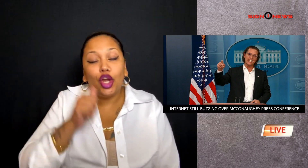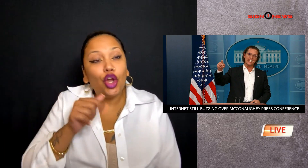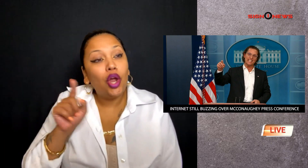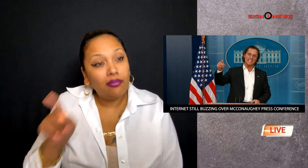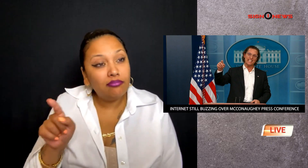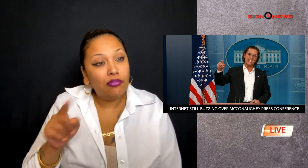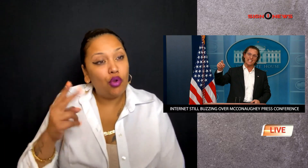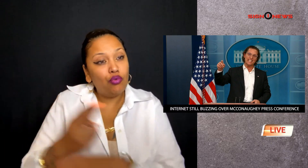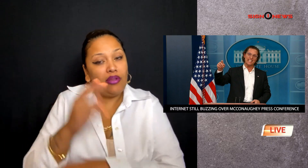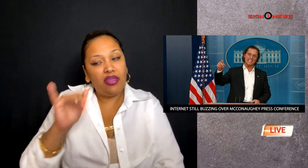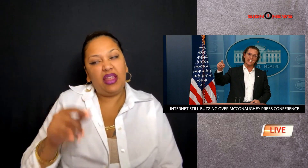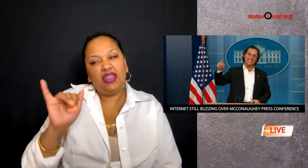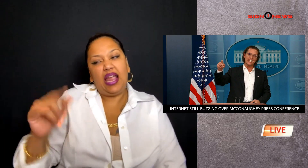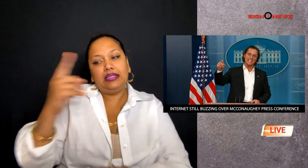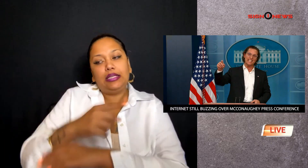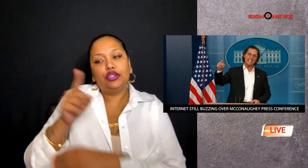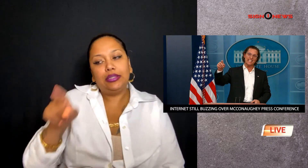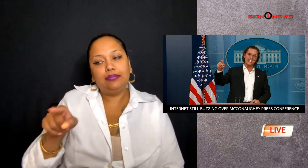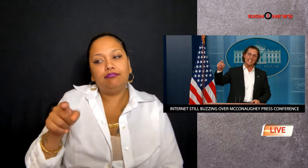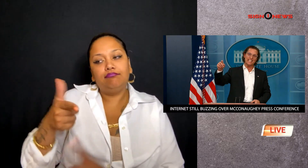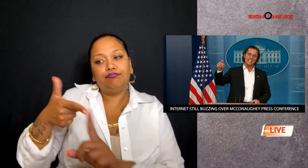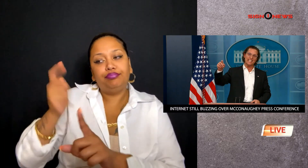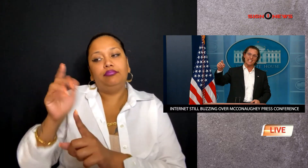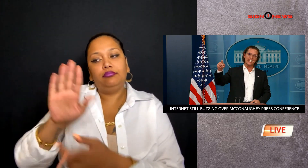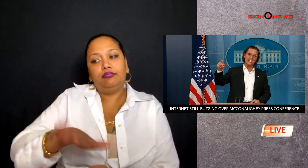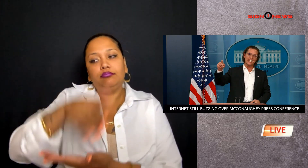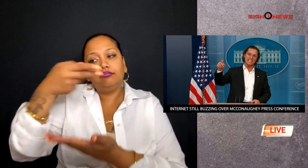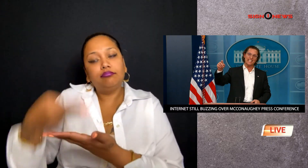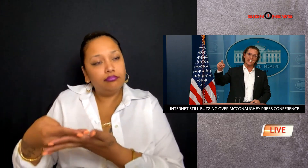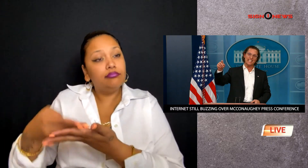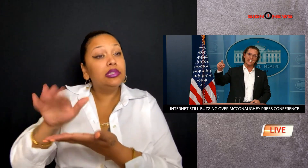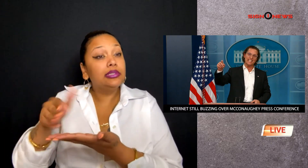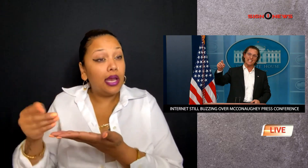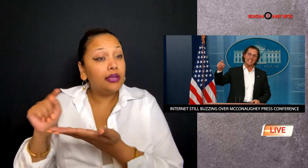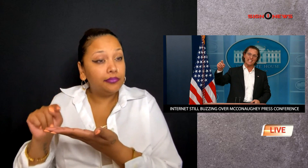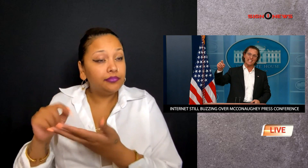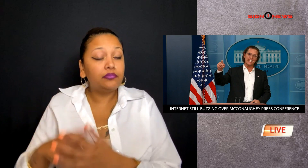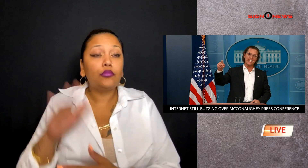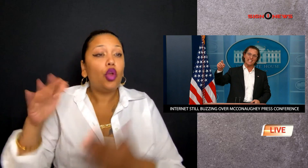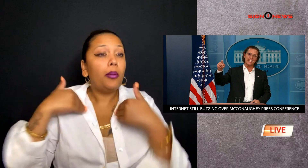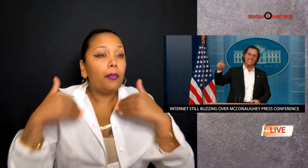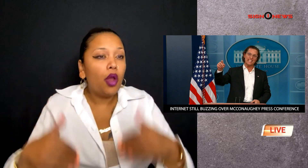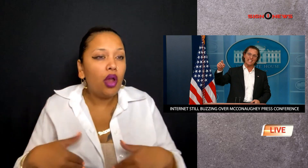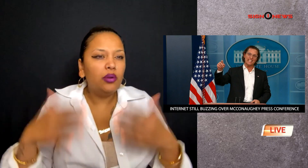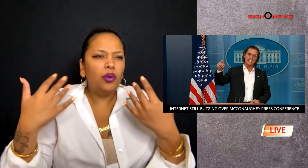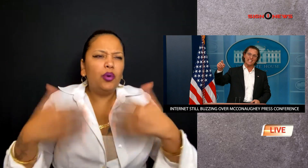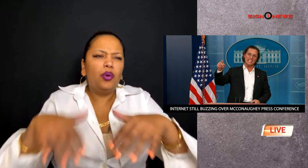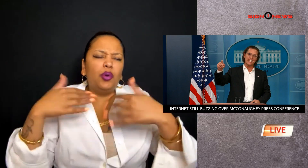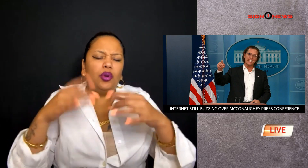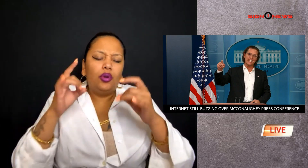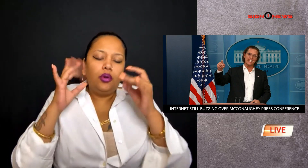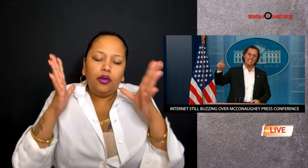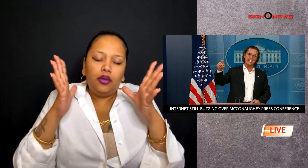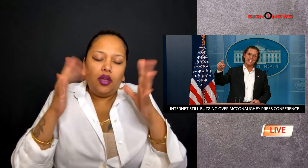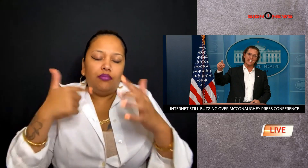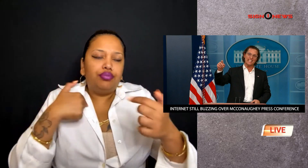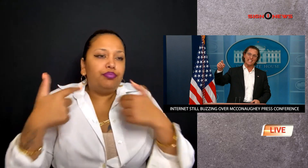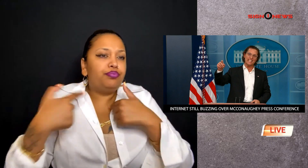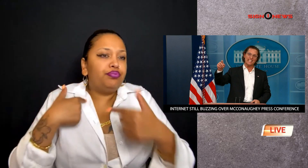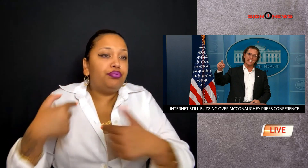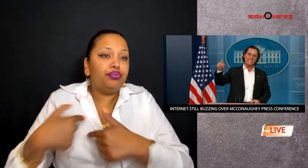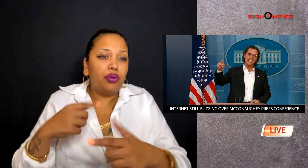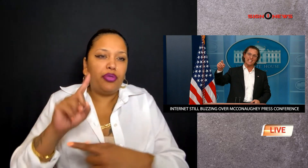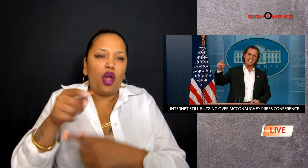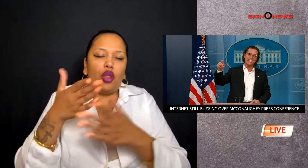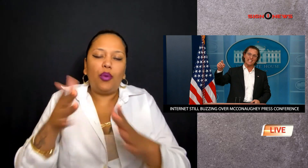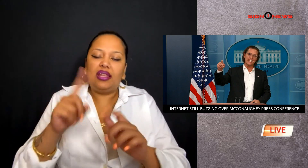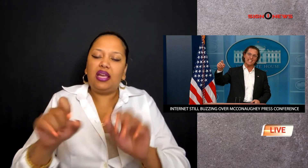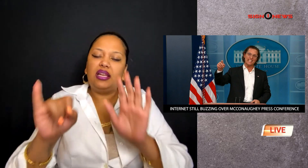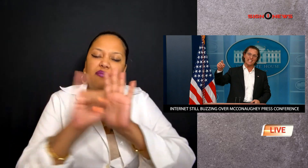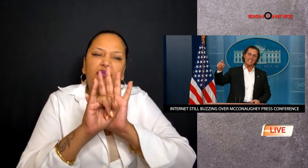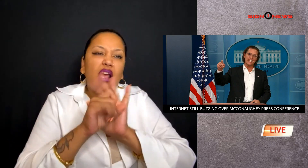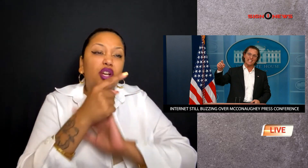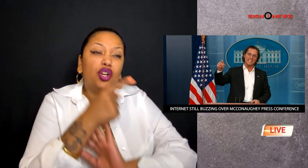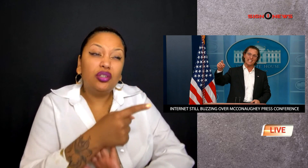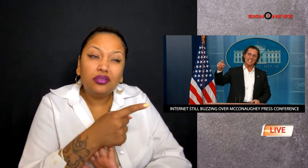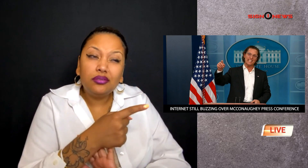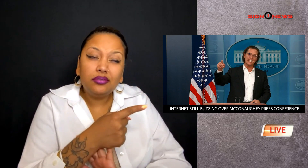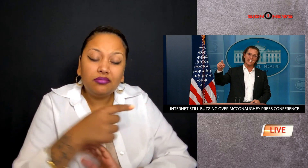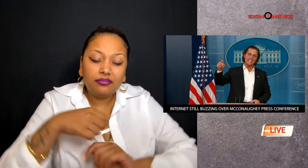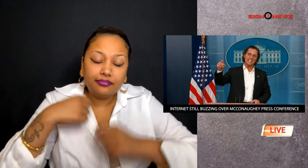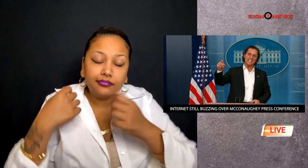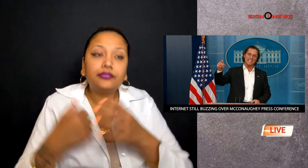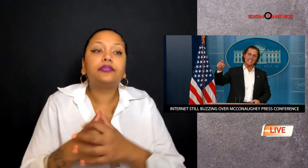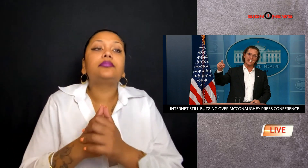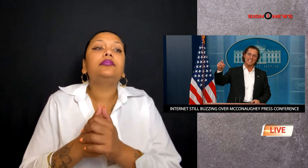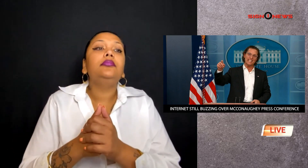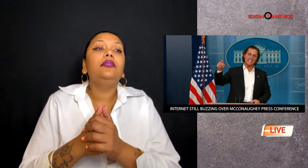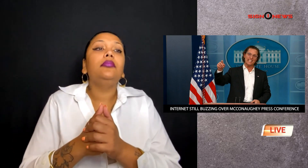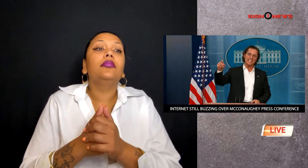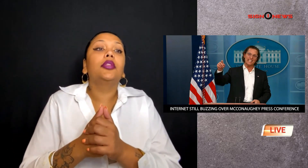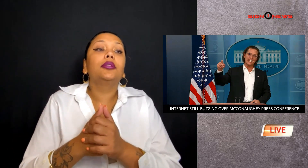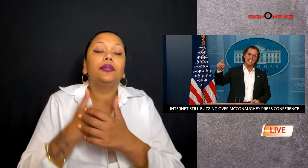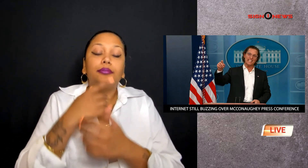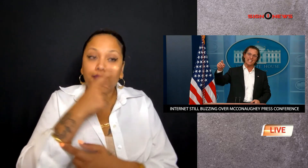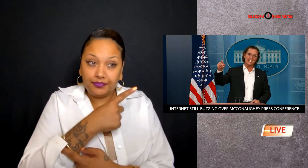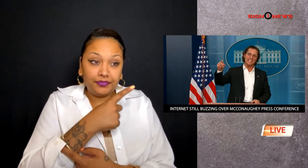was wearing the day she died her body was so mutilated it was the only way to identify her